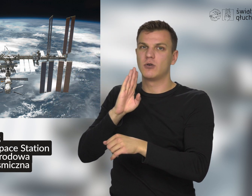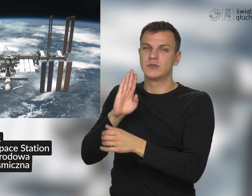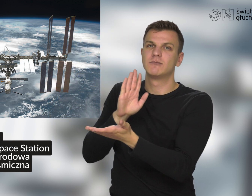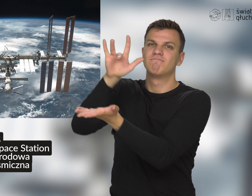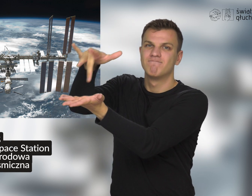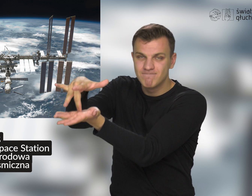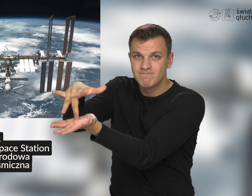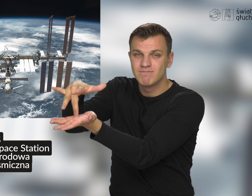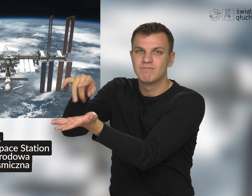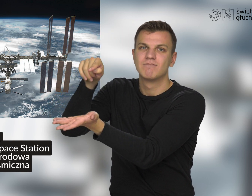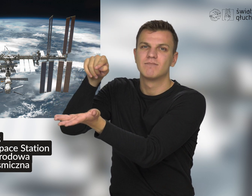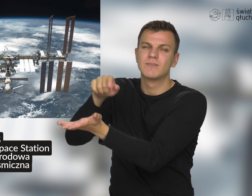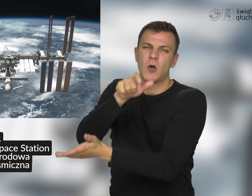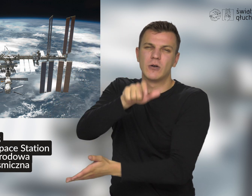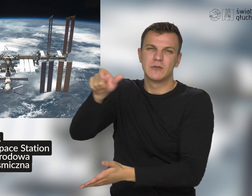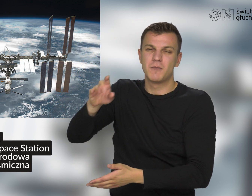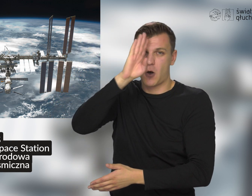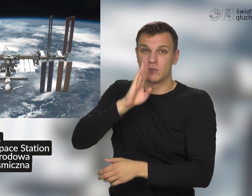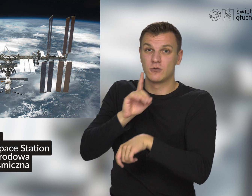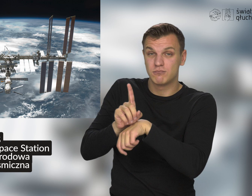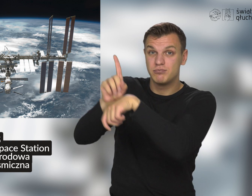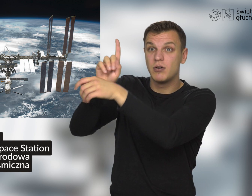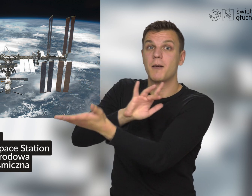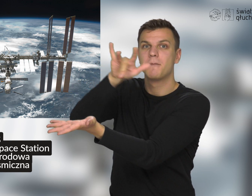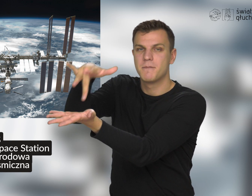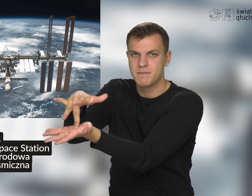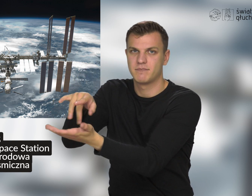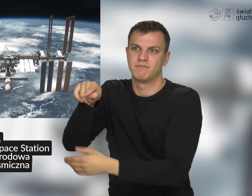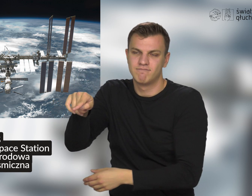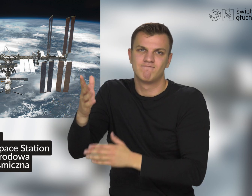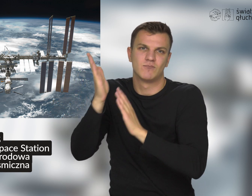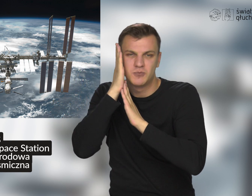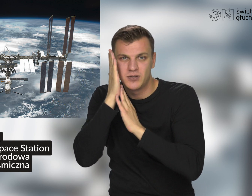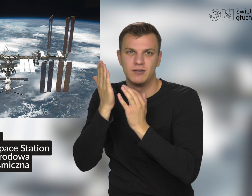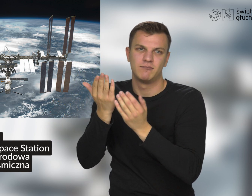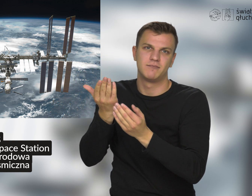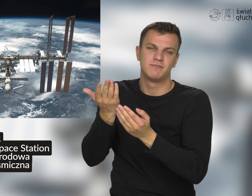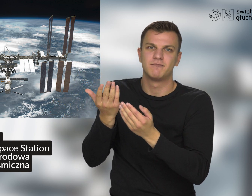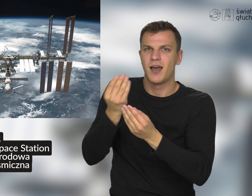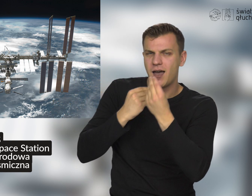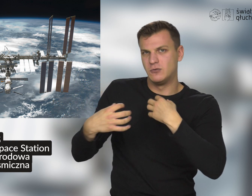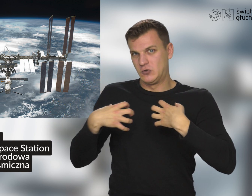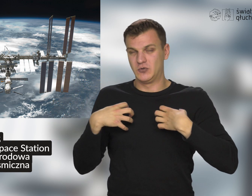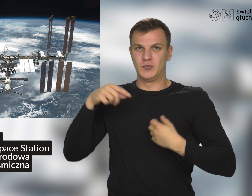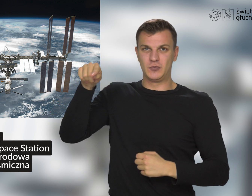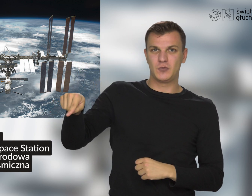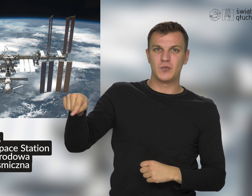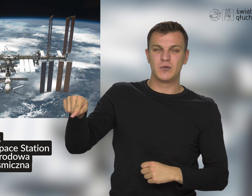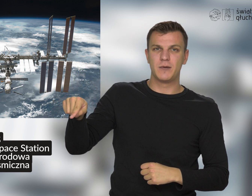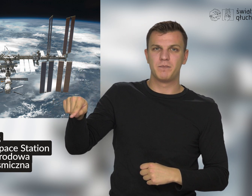where astronauts live and work.